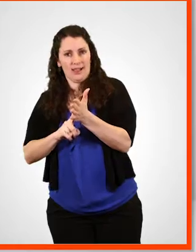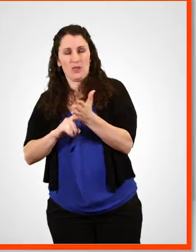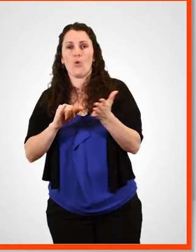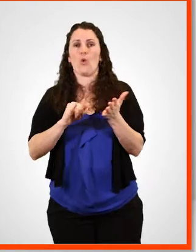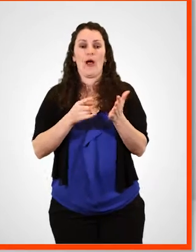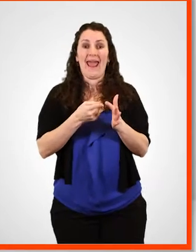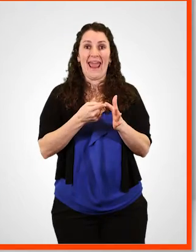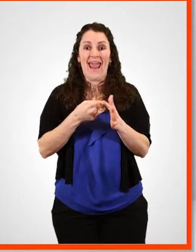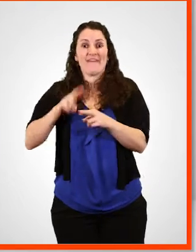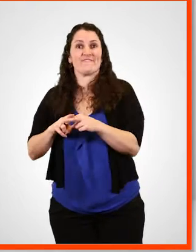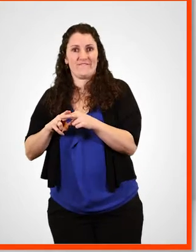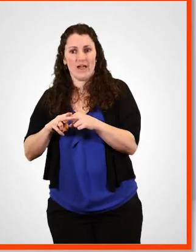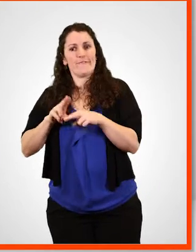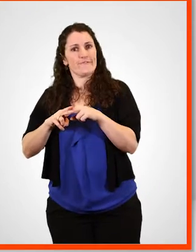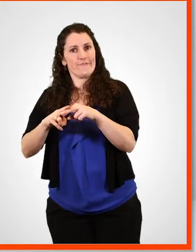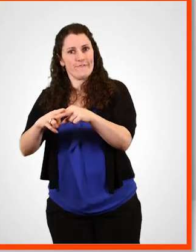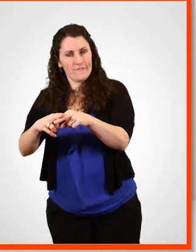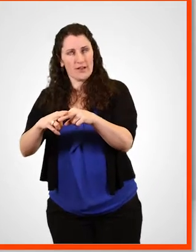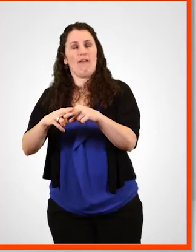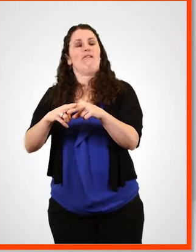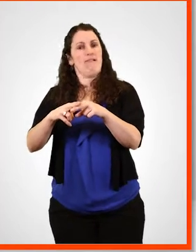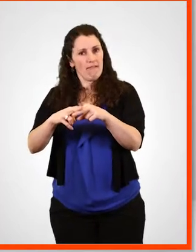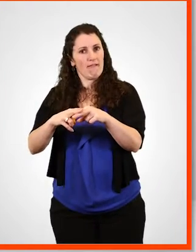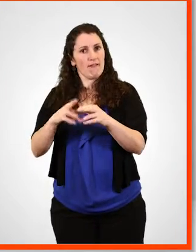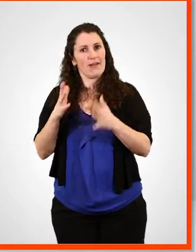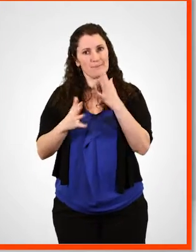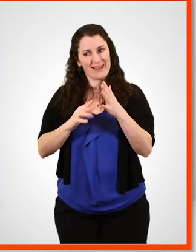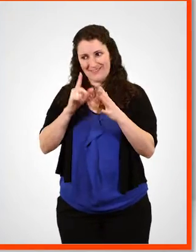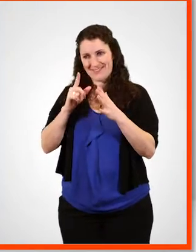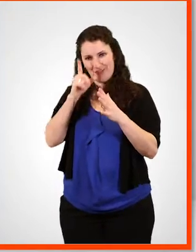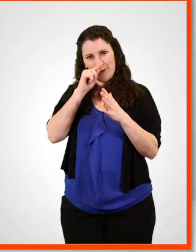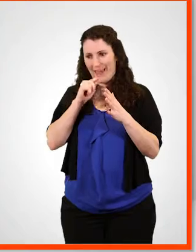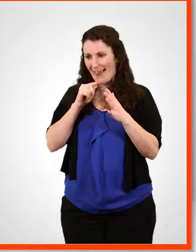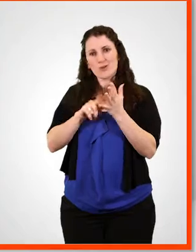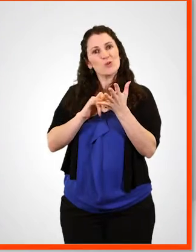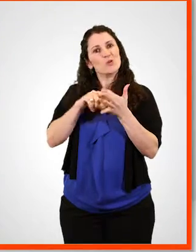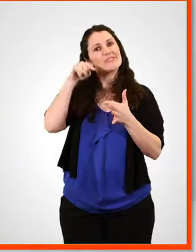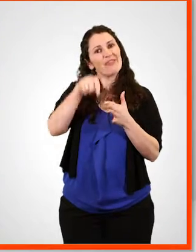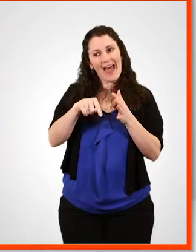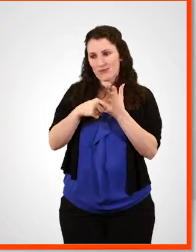So you can exploit that with young children because most of them already know their letter names.